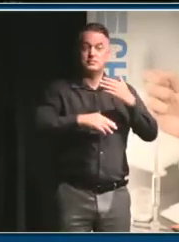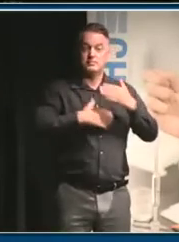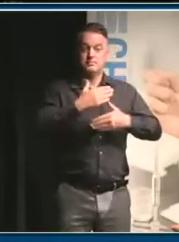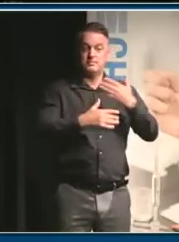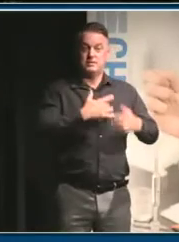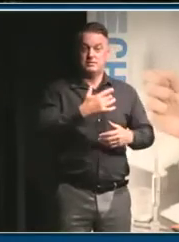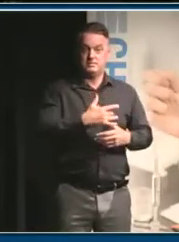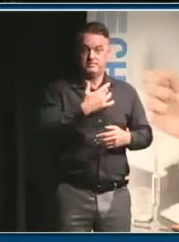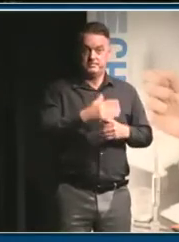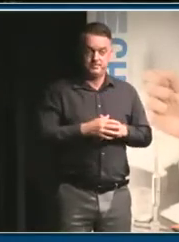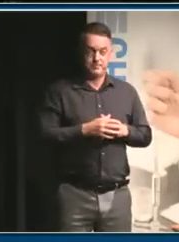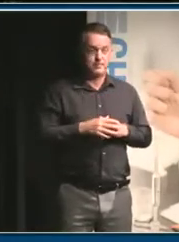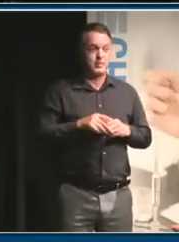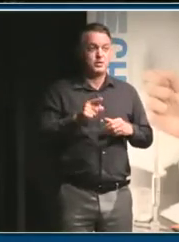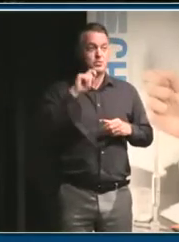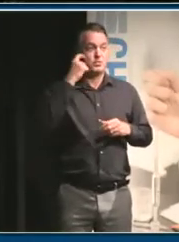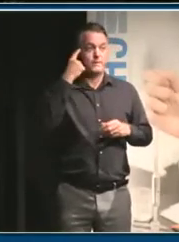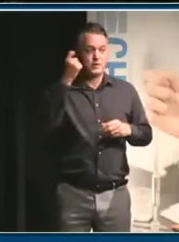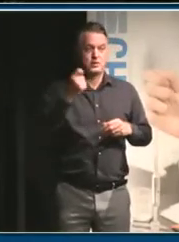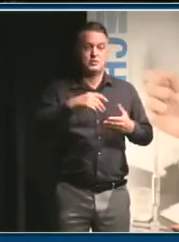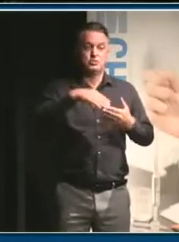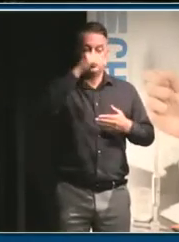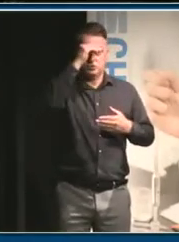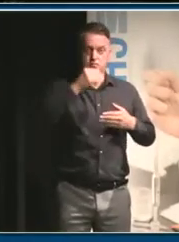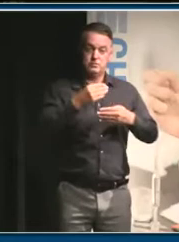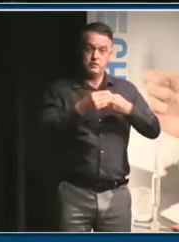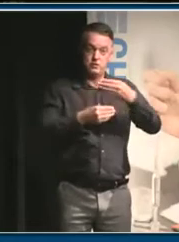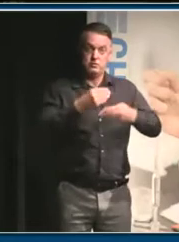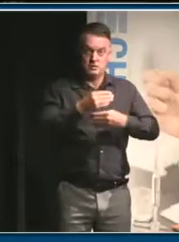is that student performance in STEM education goes through the roof